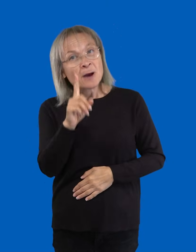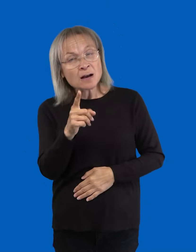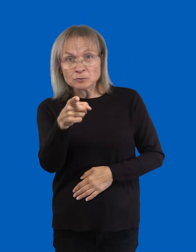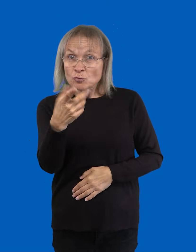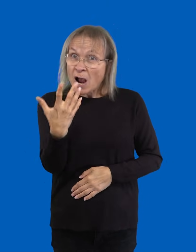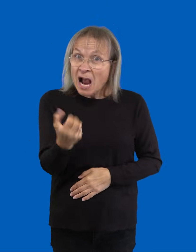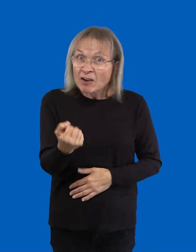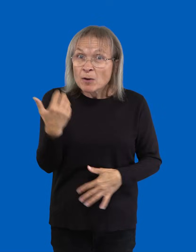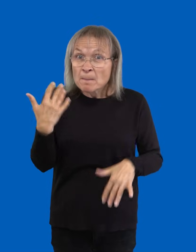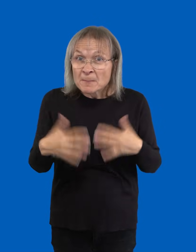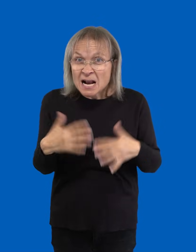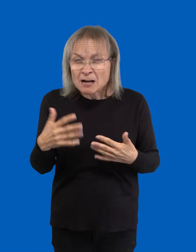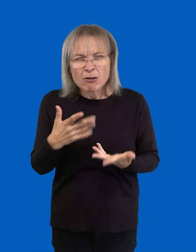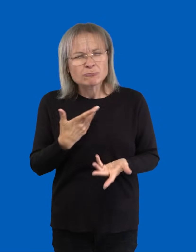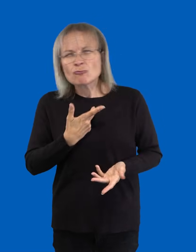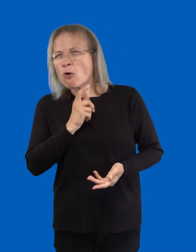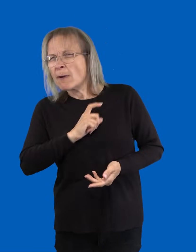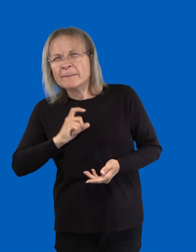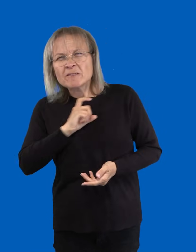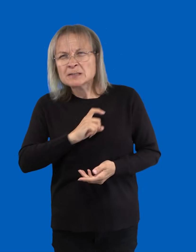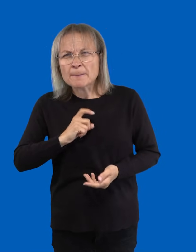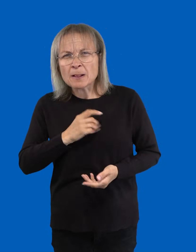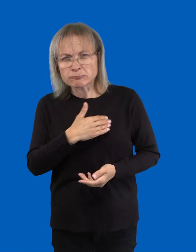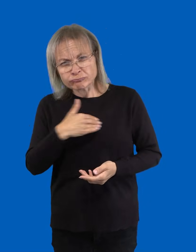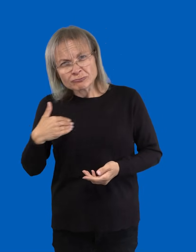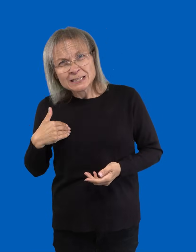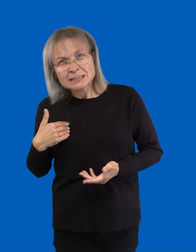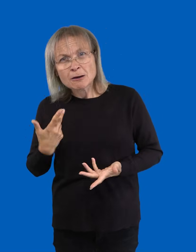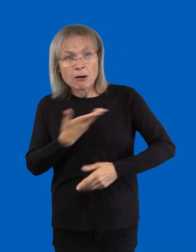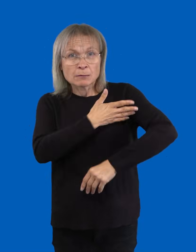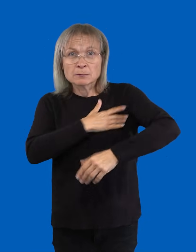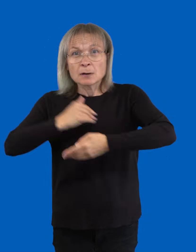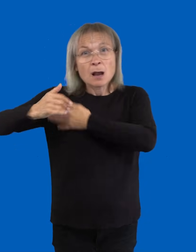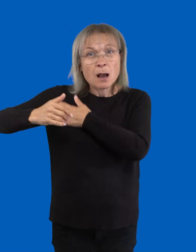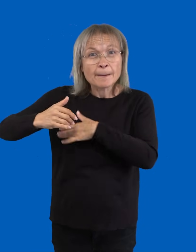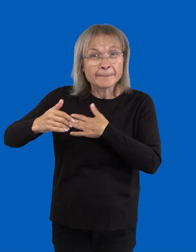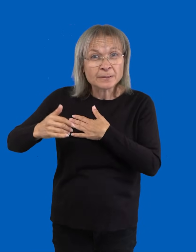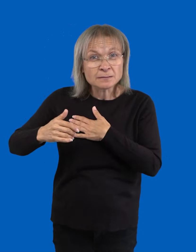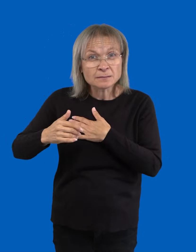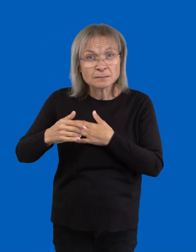But if you have pain or discomfort in the breast or armpit that's there all or almost all the time,